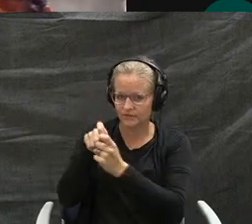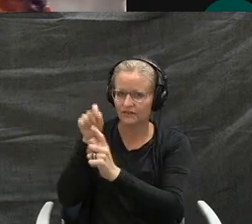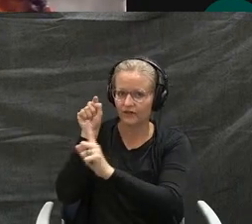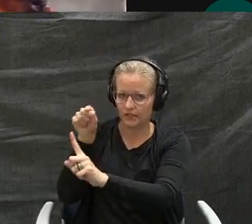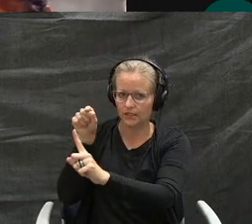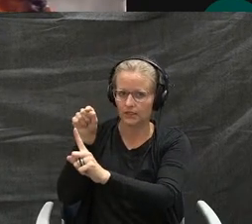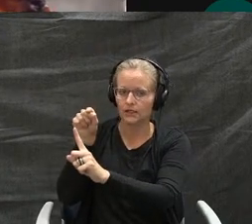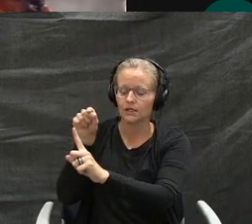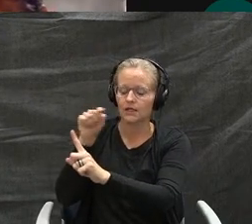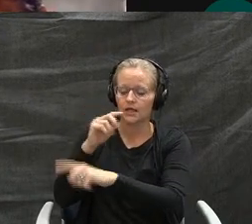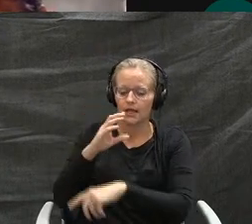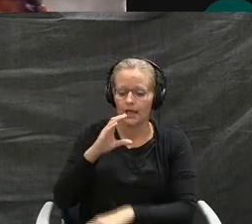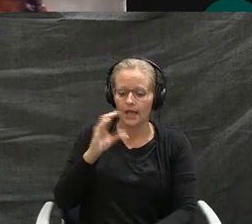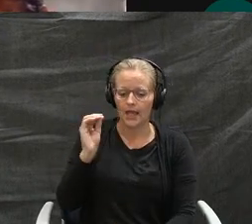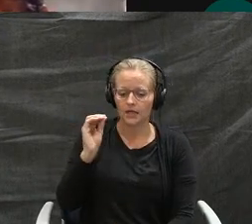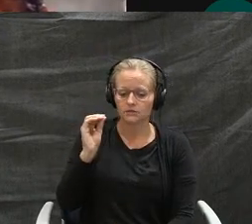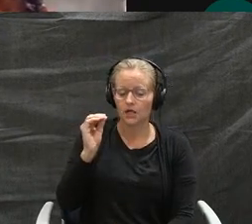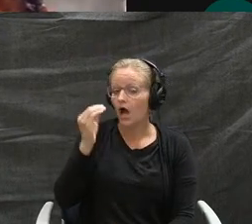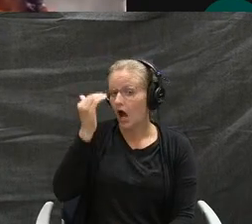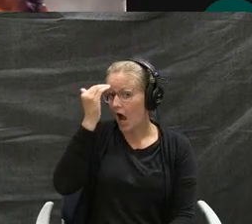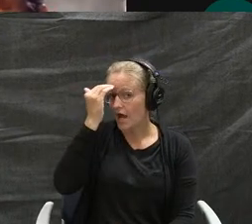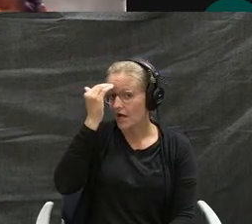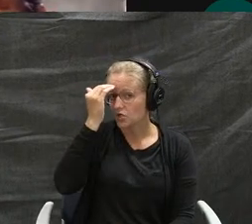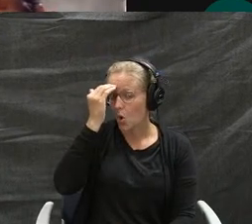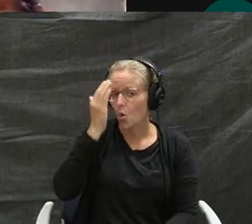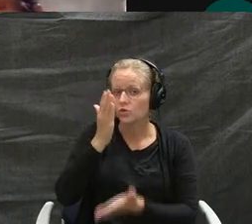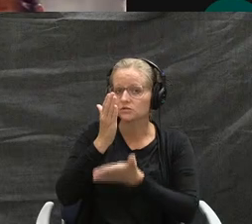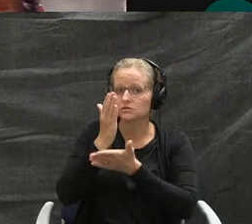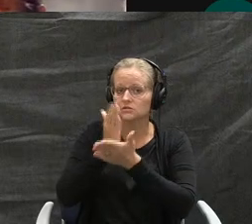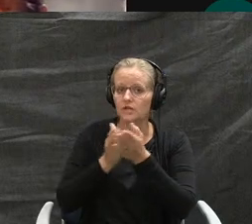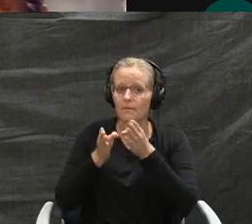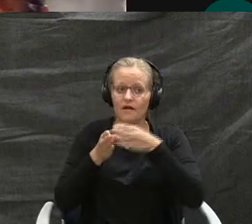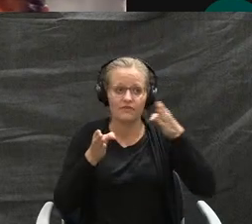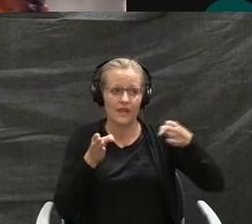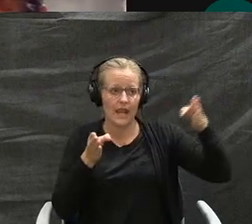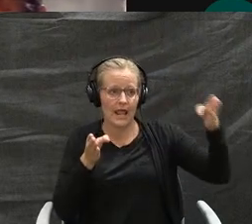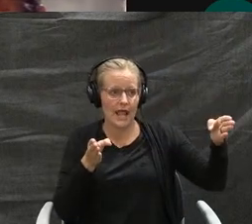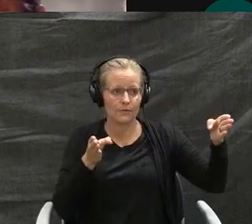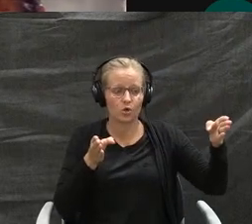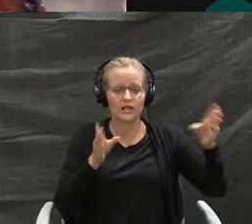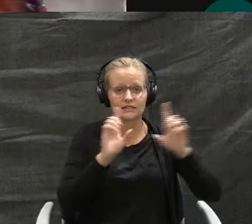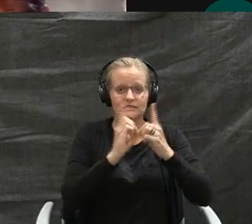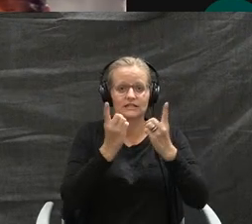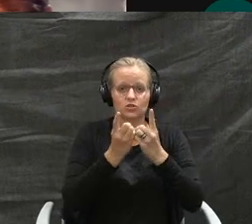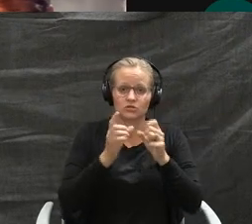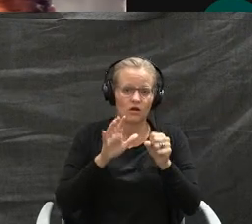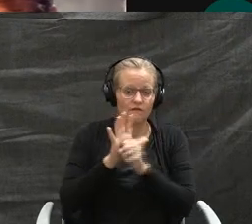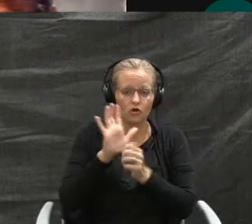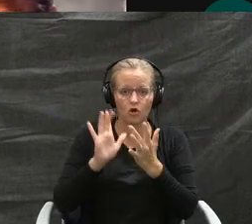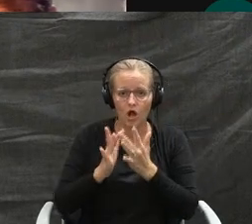particular, and you know, some of the neighboring districts have gone completely online. Summer going hybrid with a lot